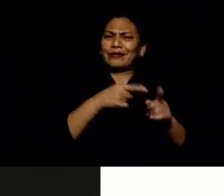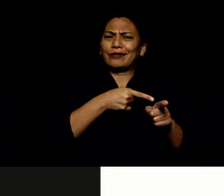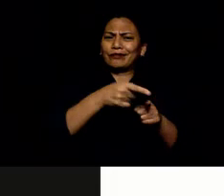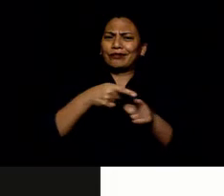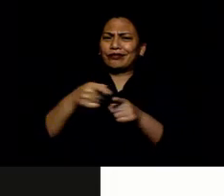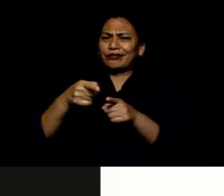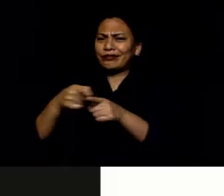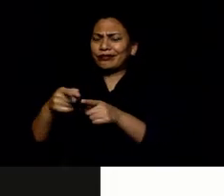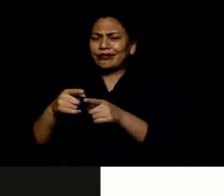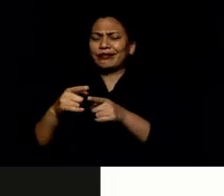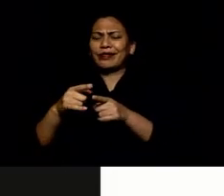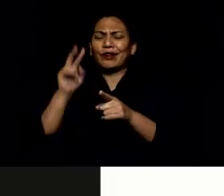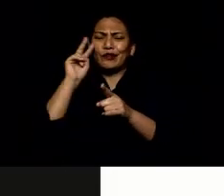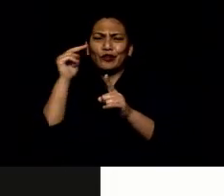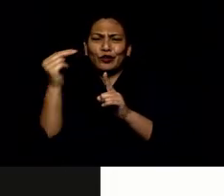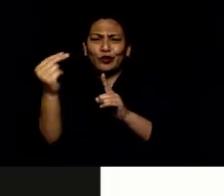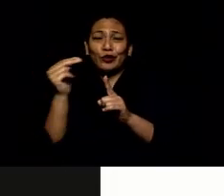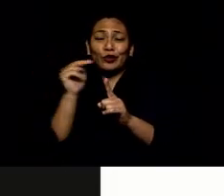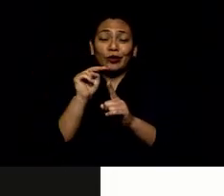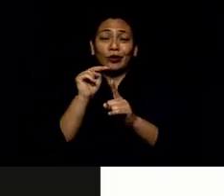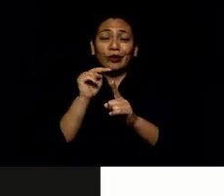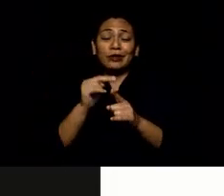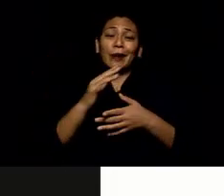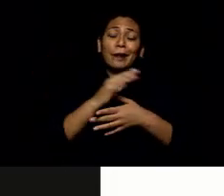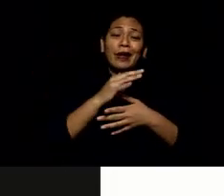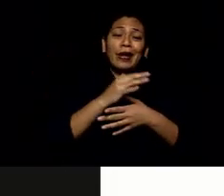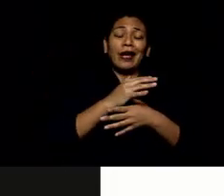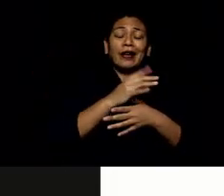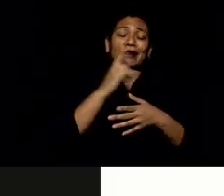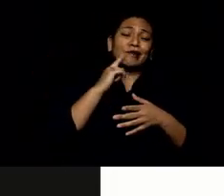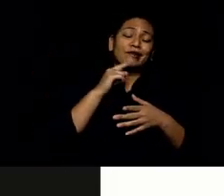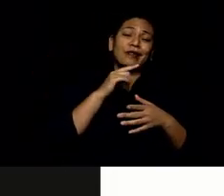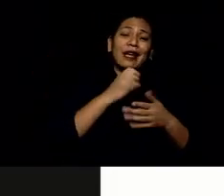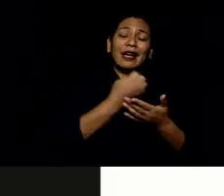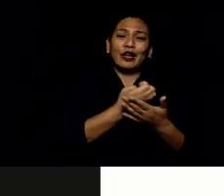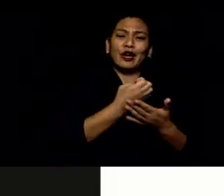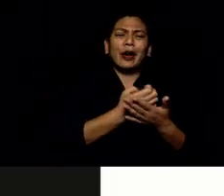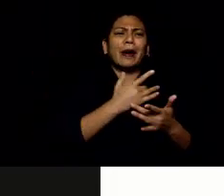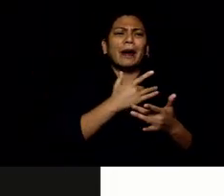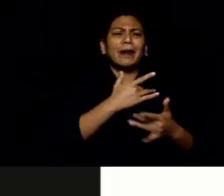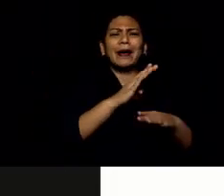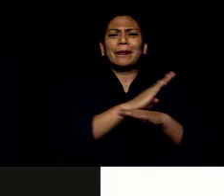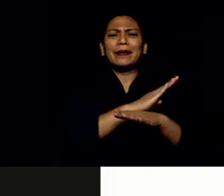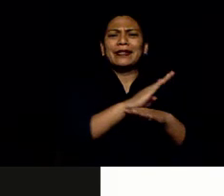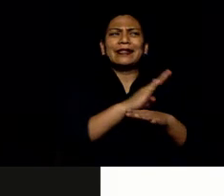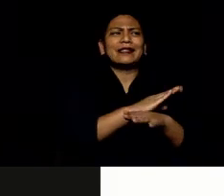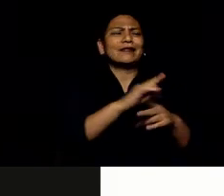Um, mainstream economics is what tends to be used by business by government,